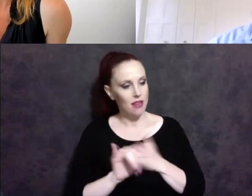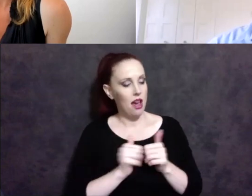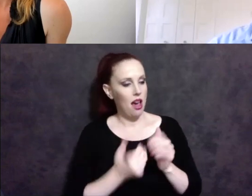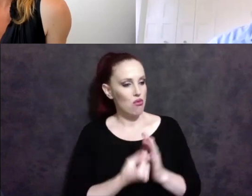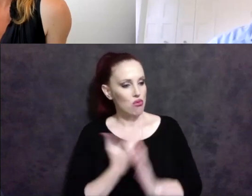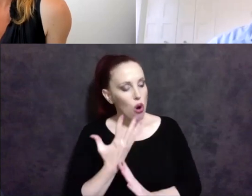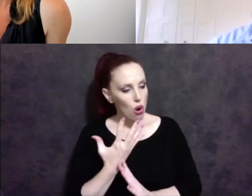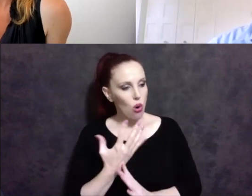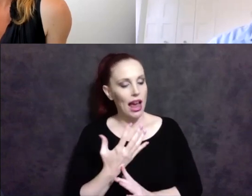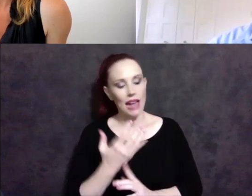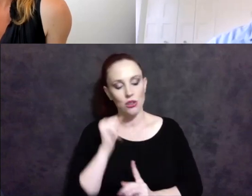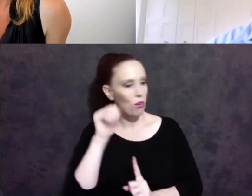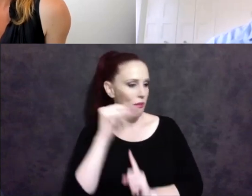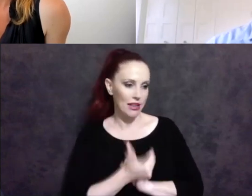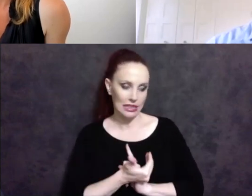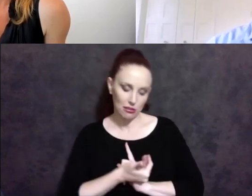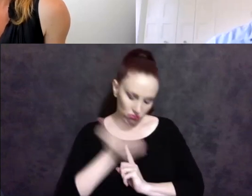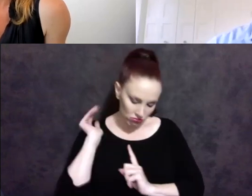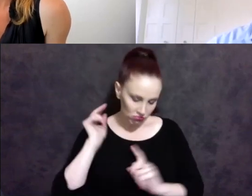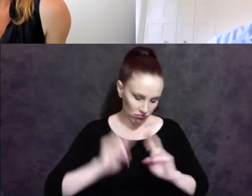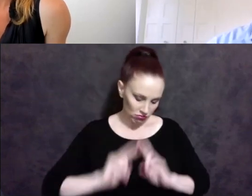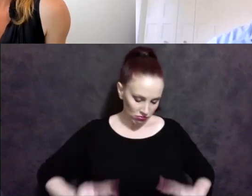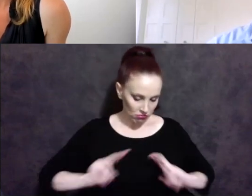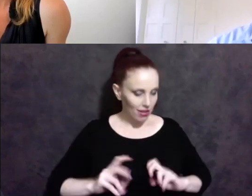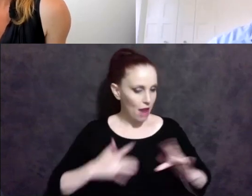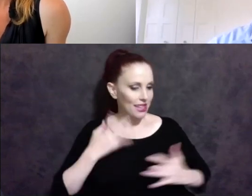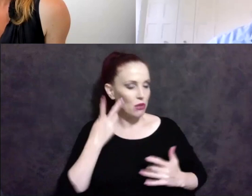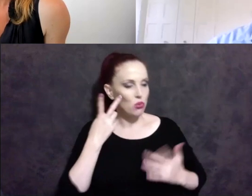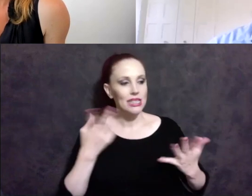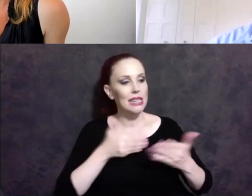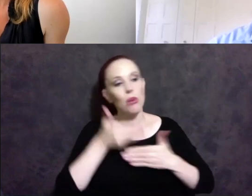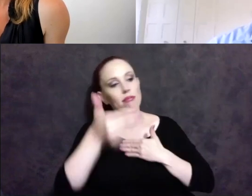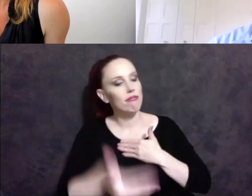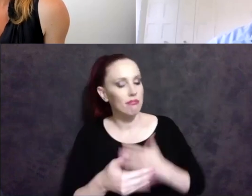and not masking it. I am excited to see what comes out from all of this.